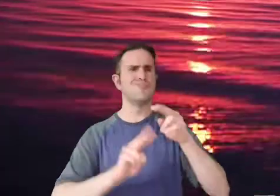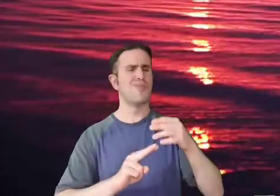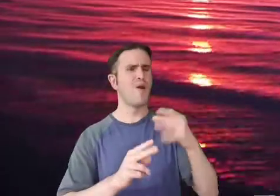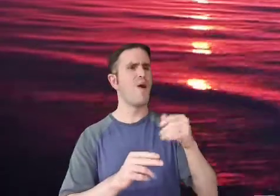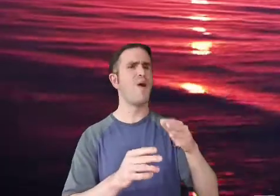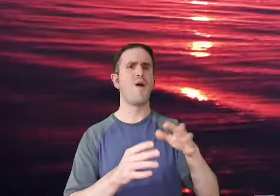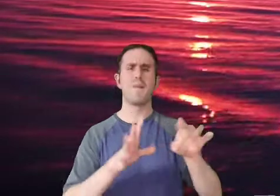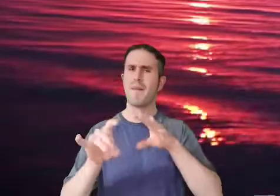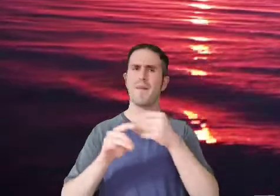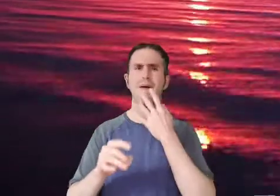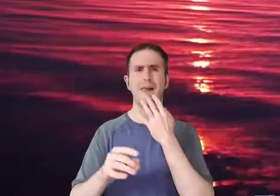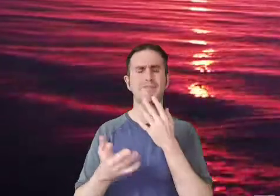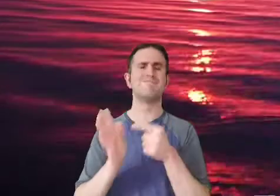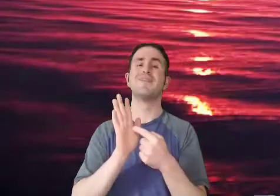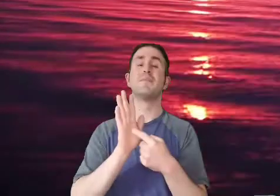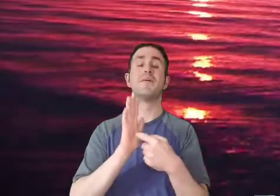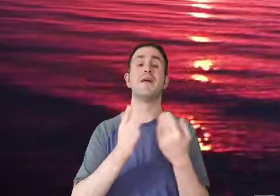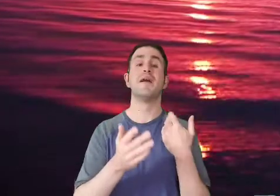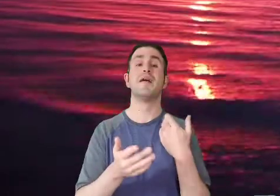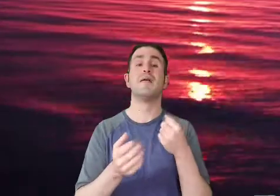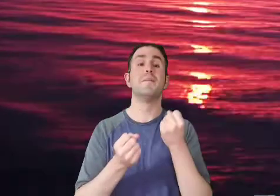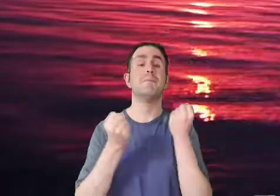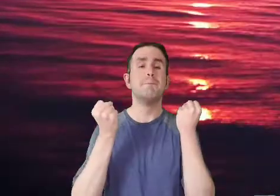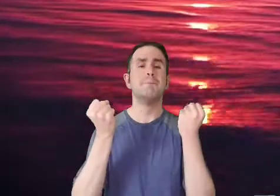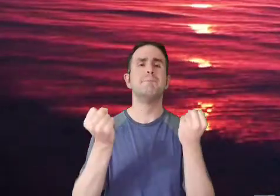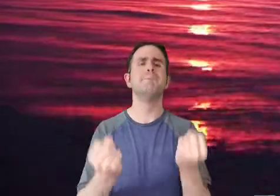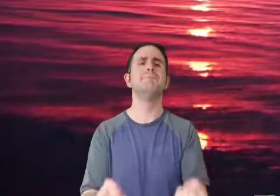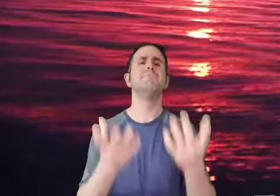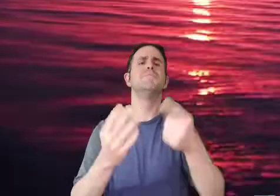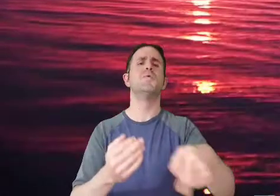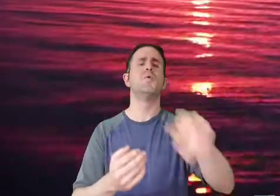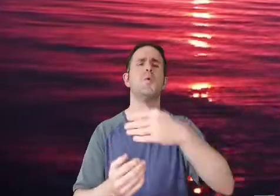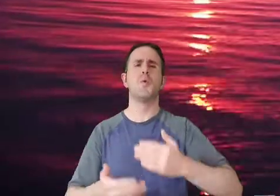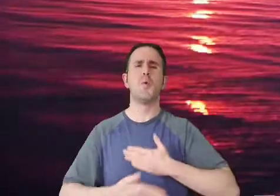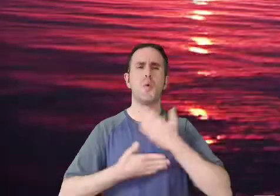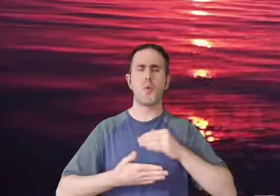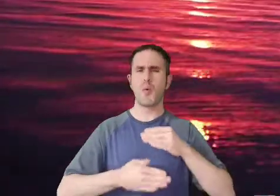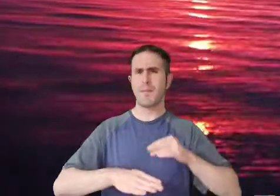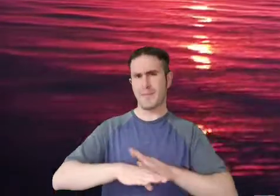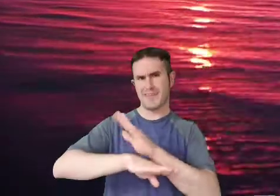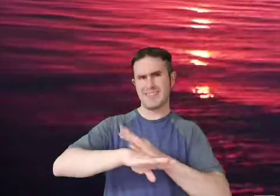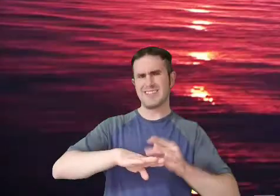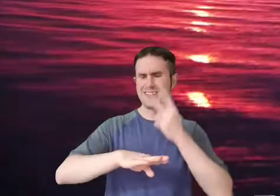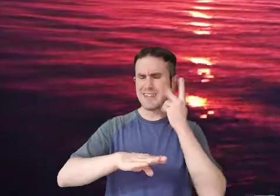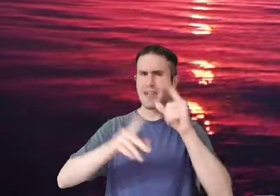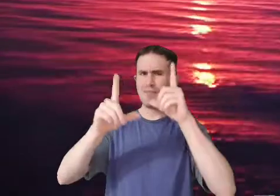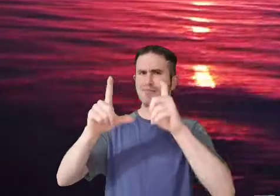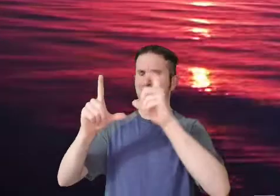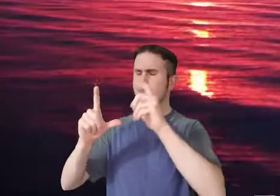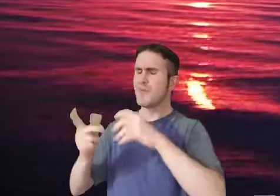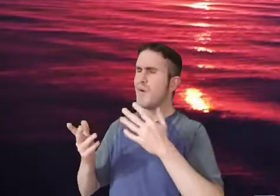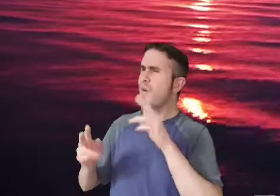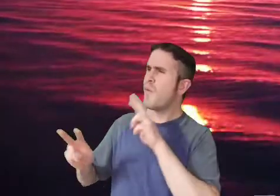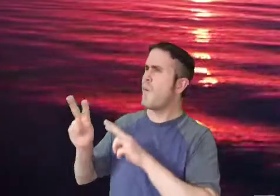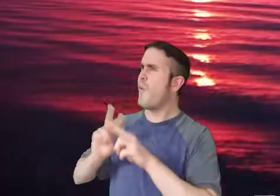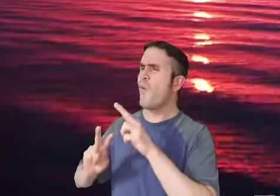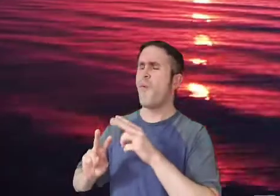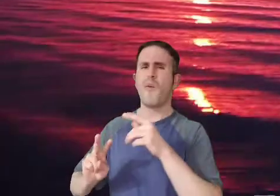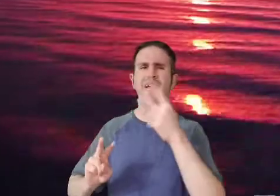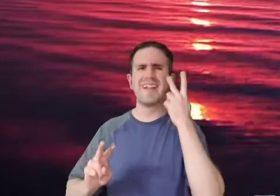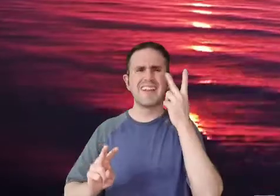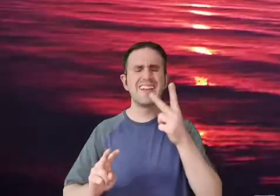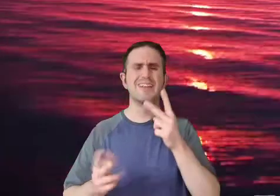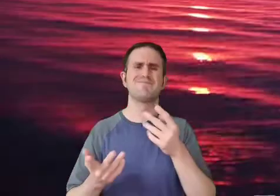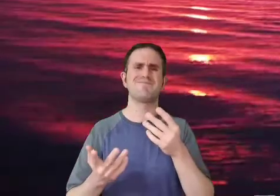um... how many of you enjoy seeing photos of the beach? You ever seen a really, soft aqua,